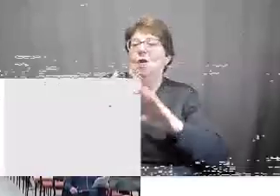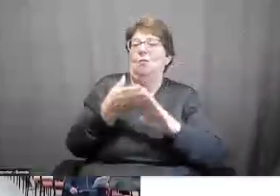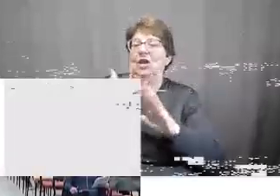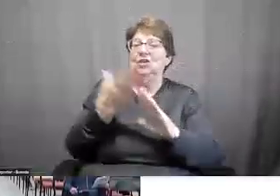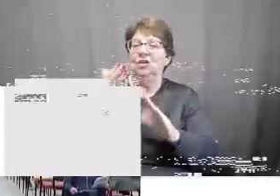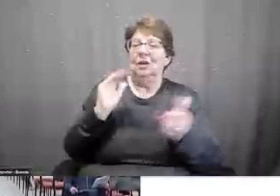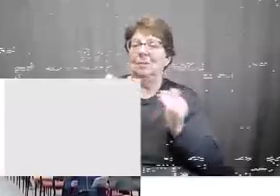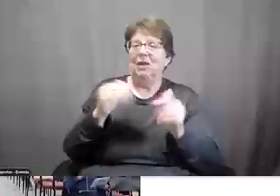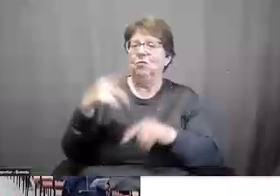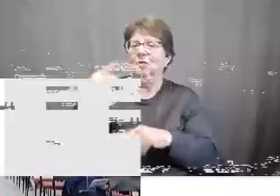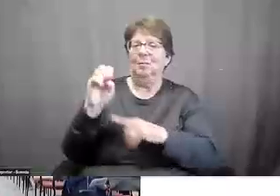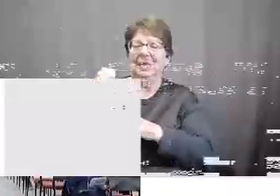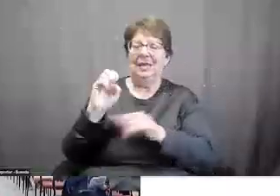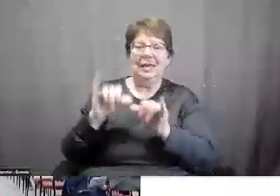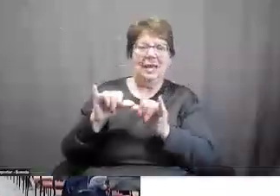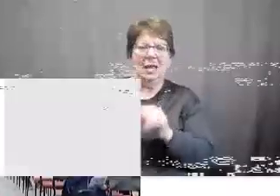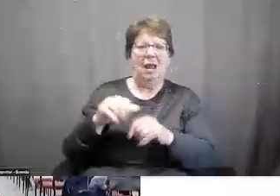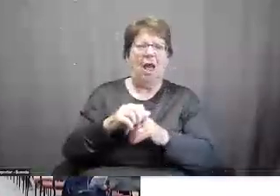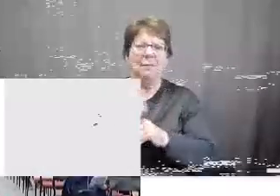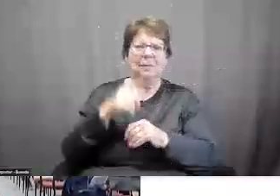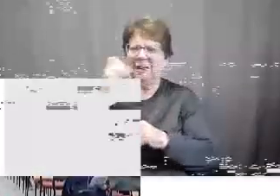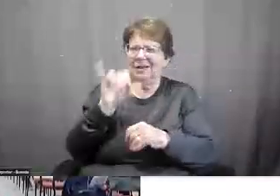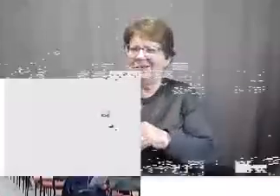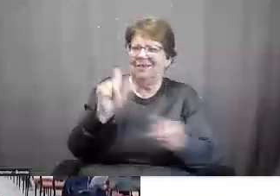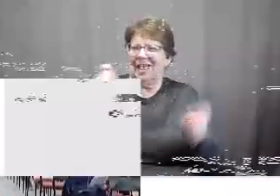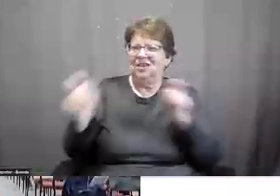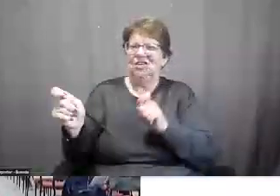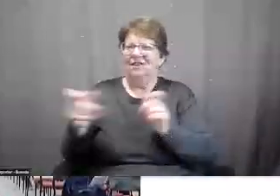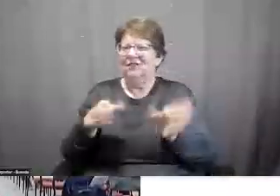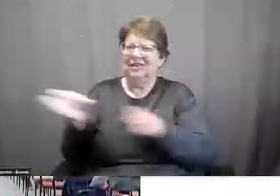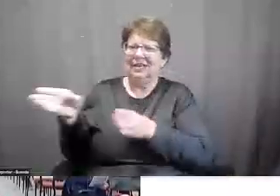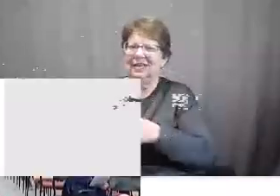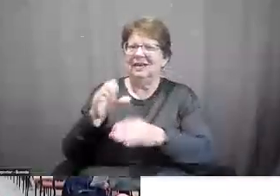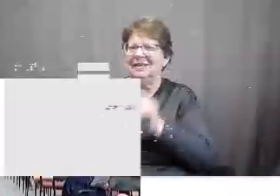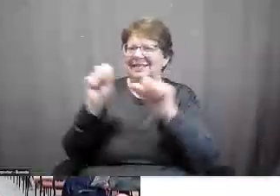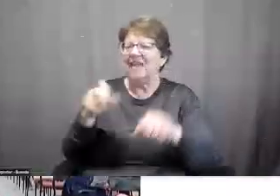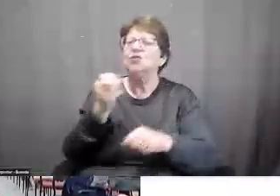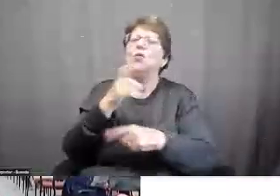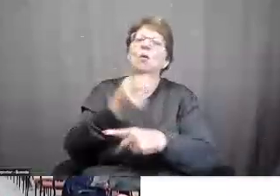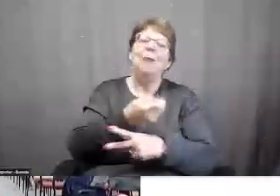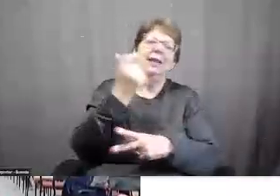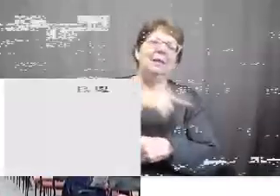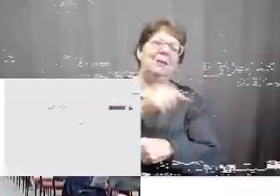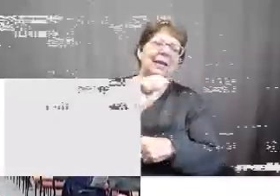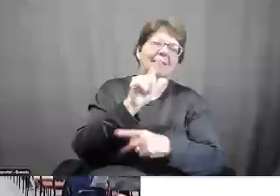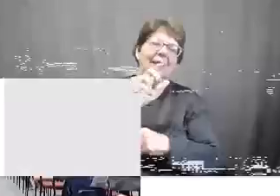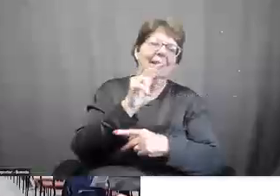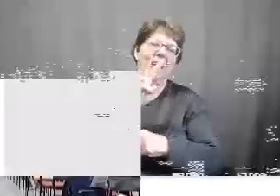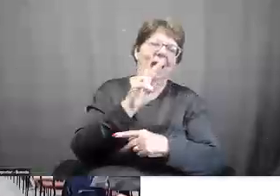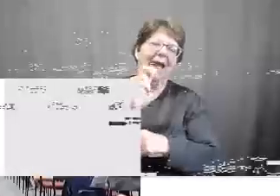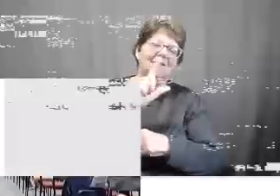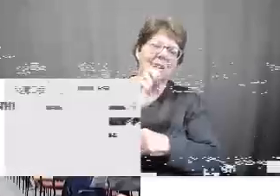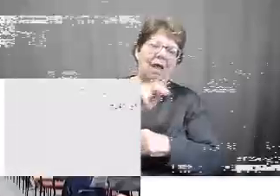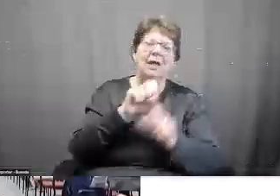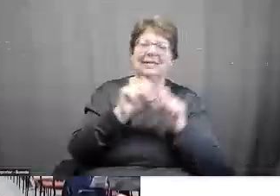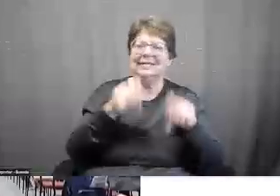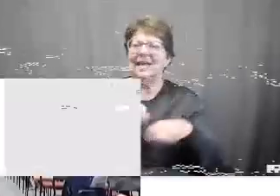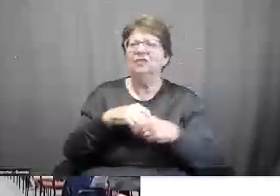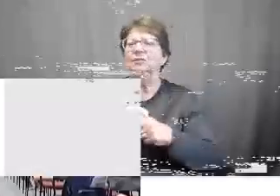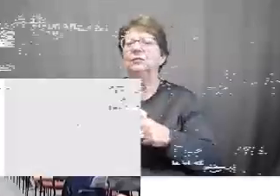Boardroom: Because of that shifted station, or by eliminating the Avalon station. So, in lever 2, the top left number, we show.